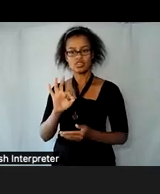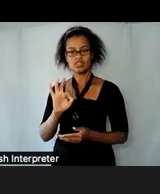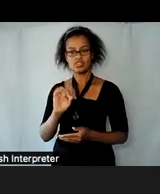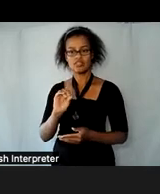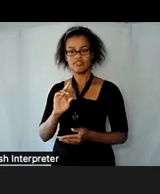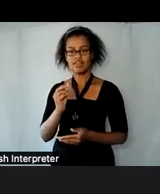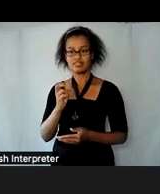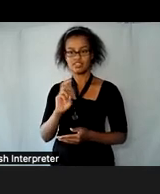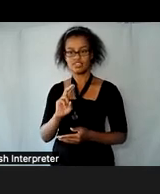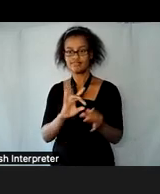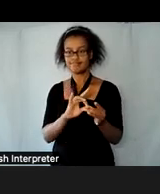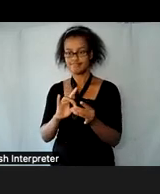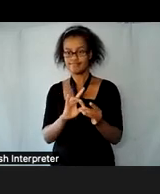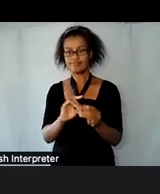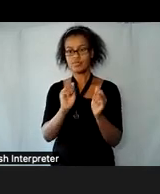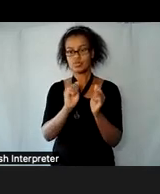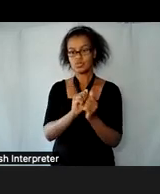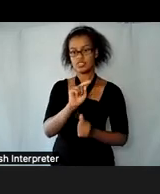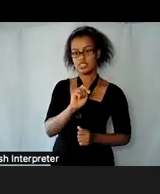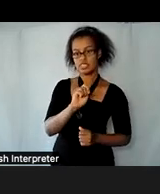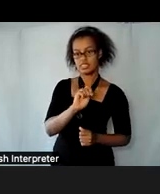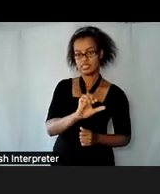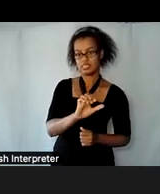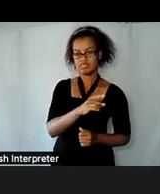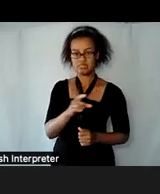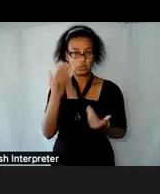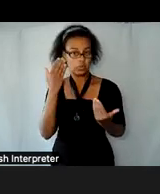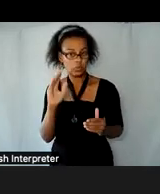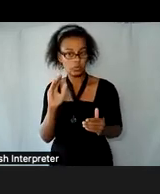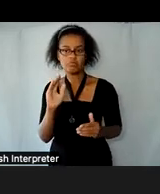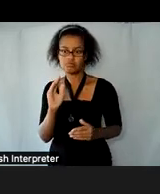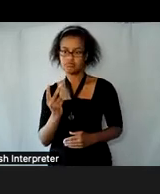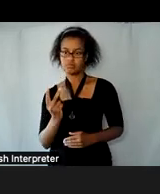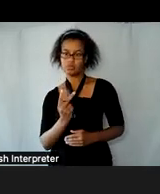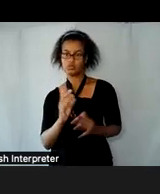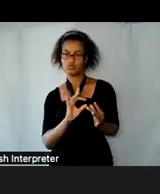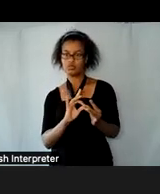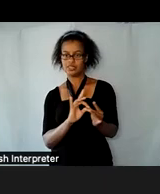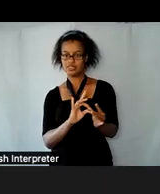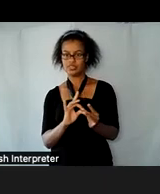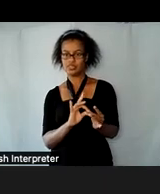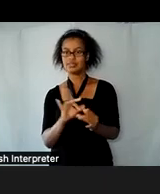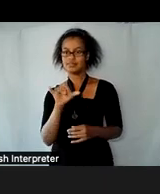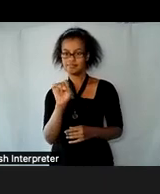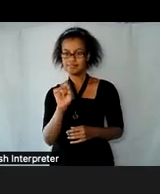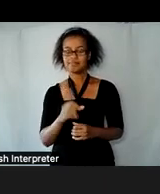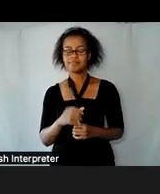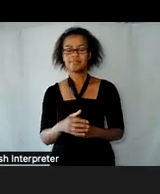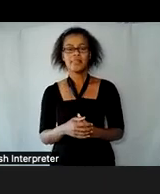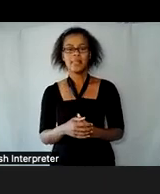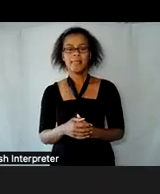to Toronto Arts Council for those of you who don't know, and we are responsible for the